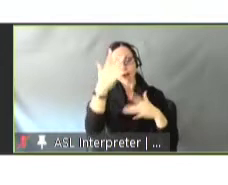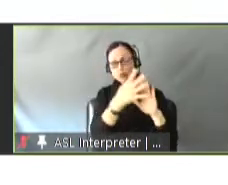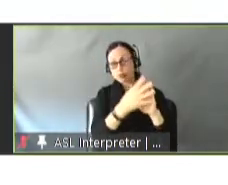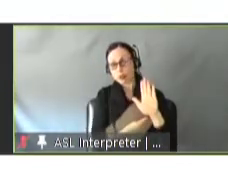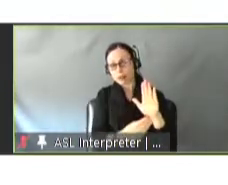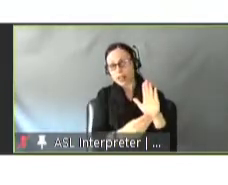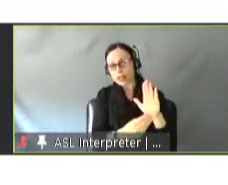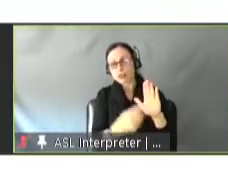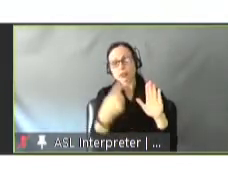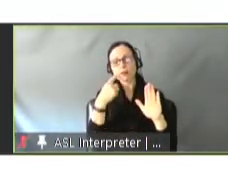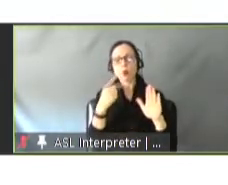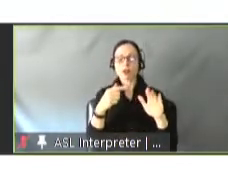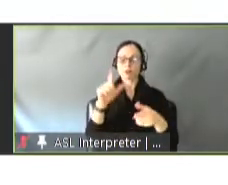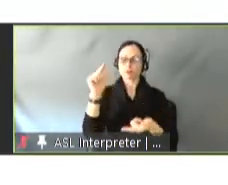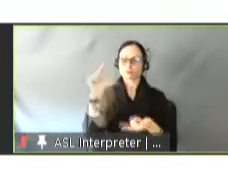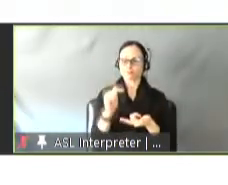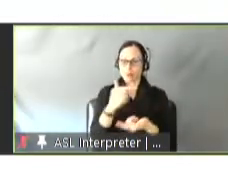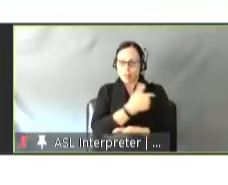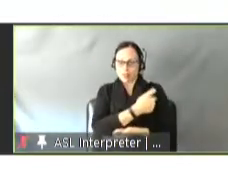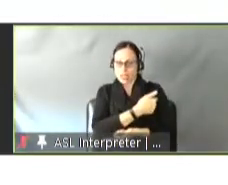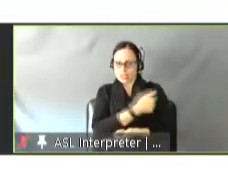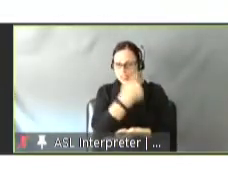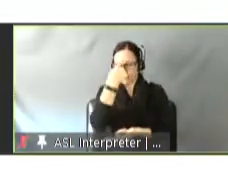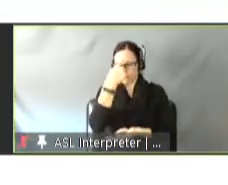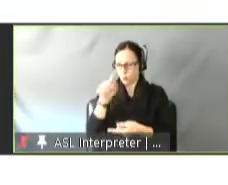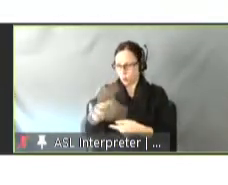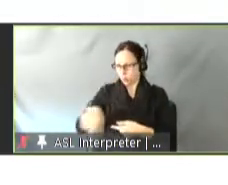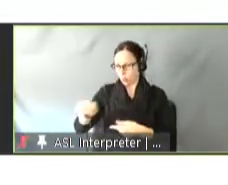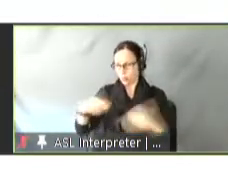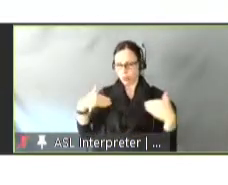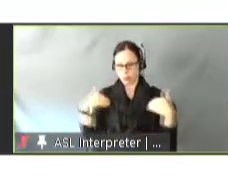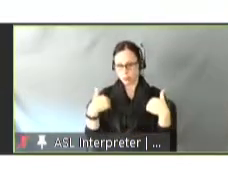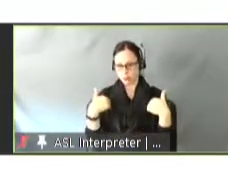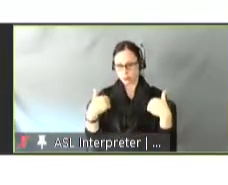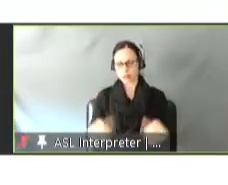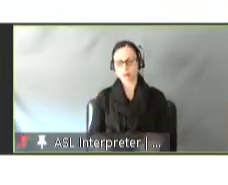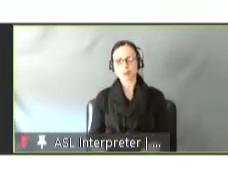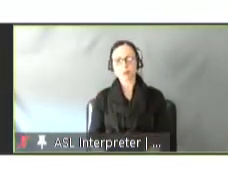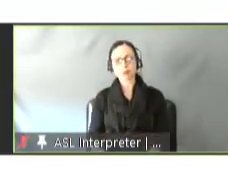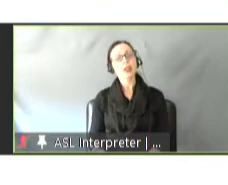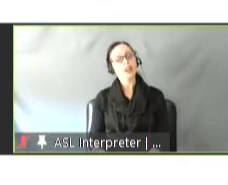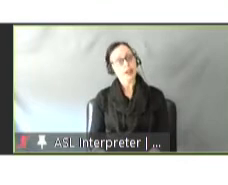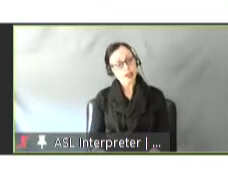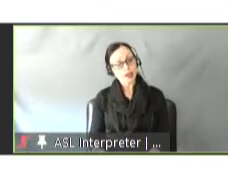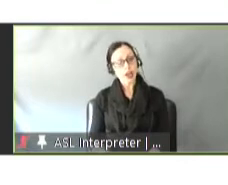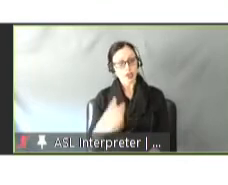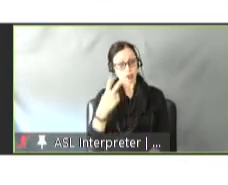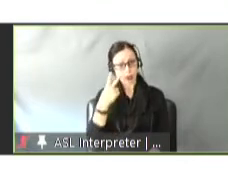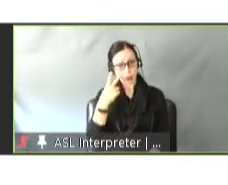the dose of the vaccine in these animals. And while you see that stepwise in the bowel,